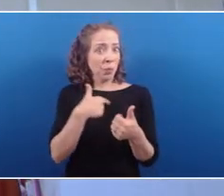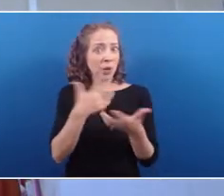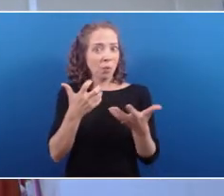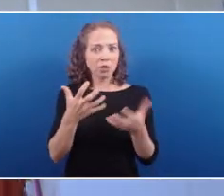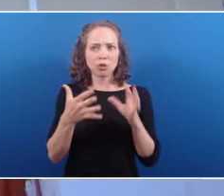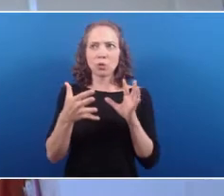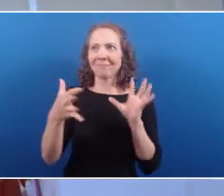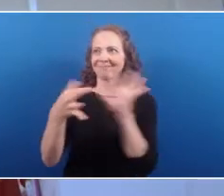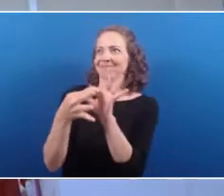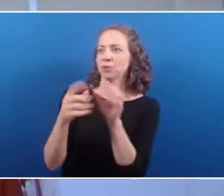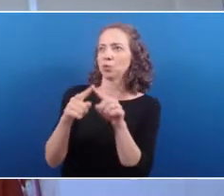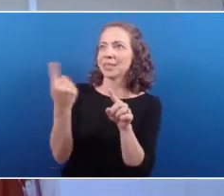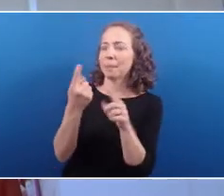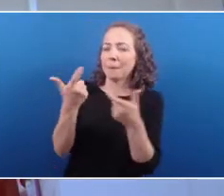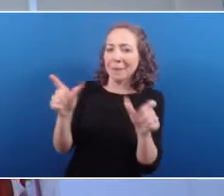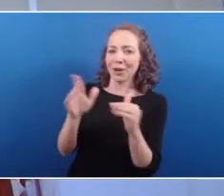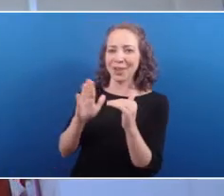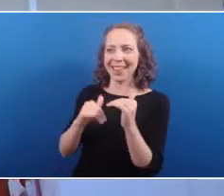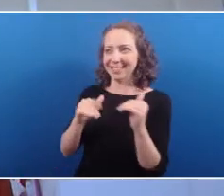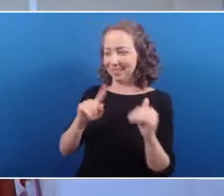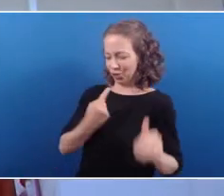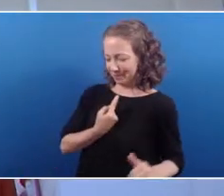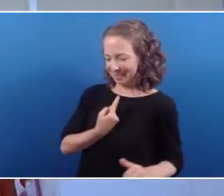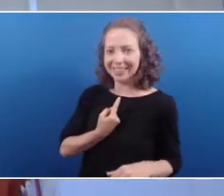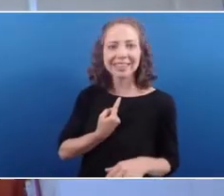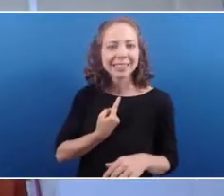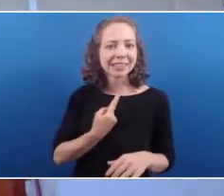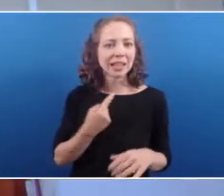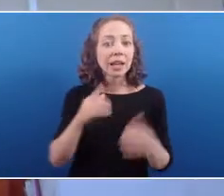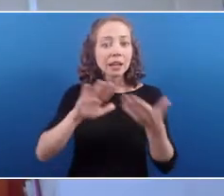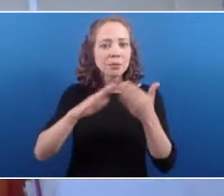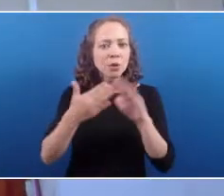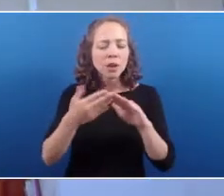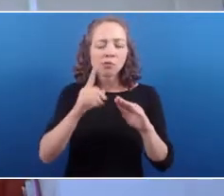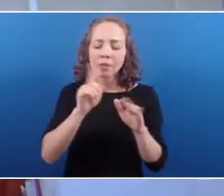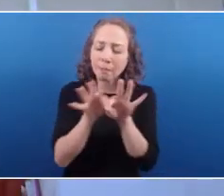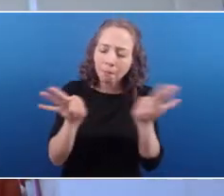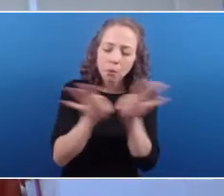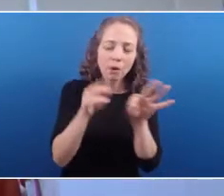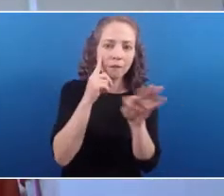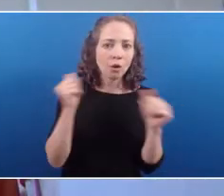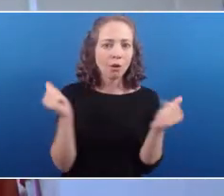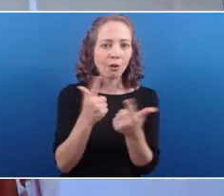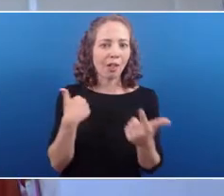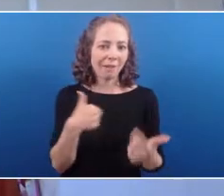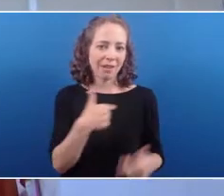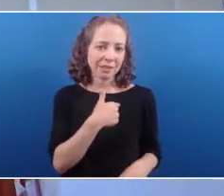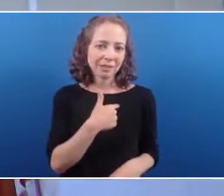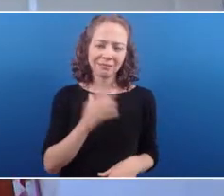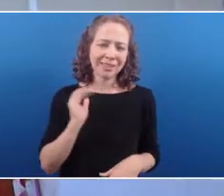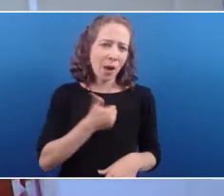Community has become an incredibly important part of all of our daily lives, whether that